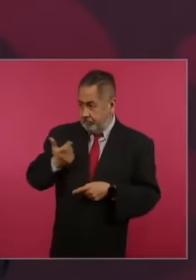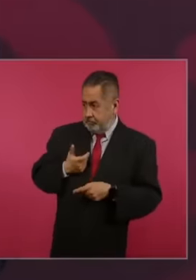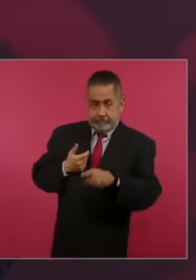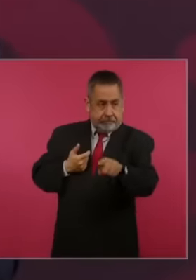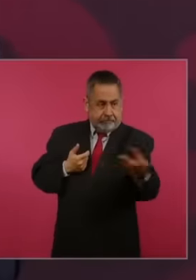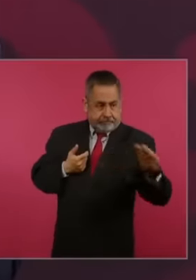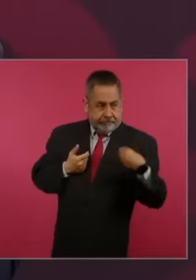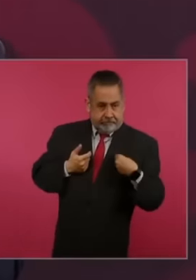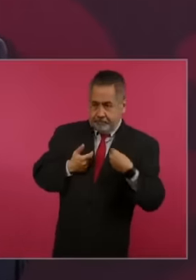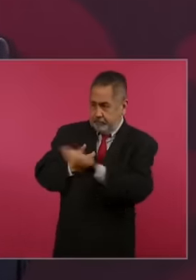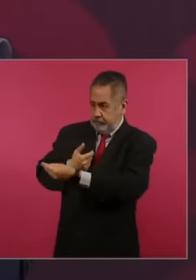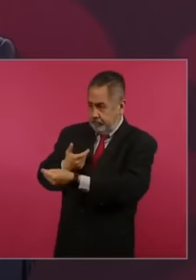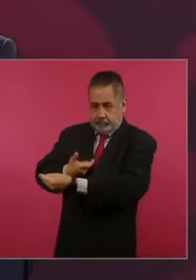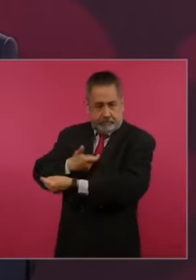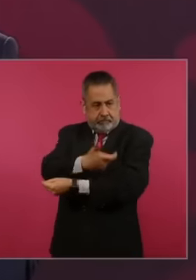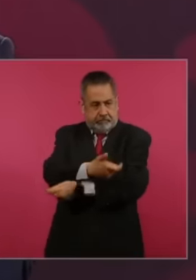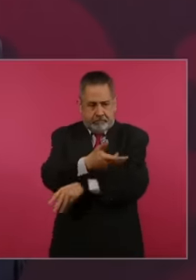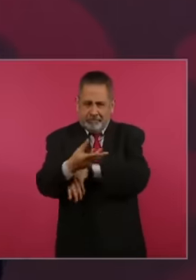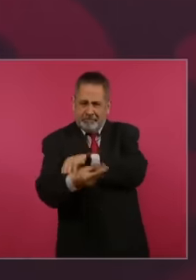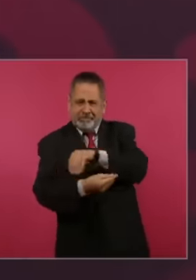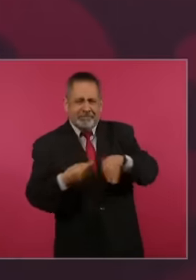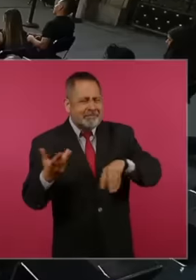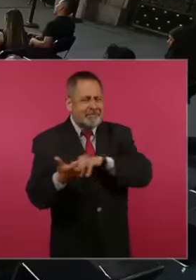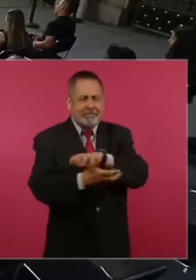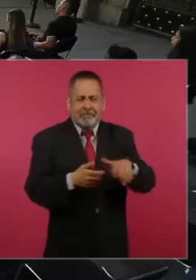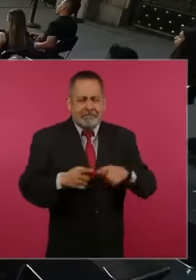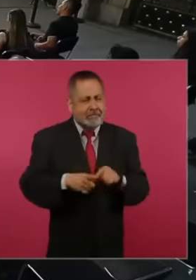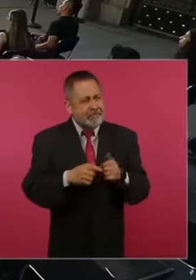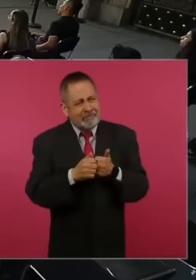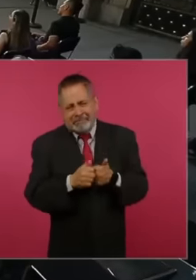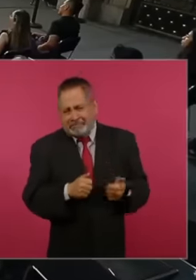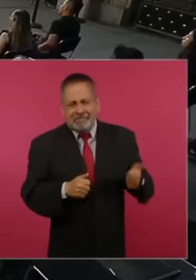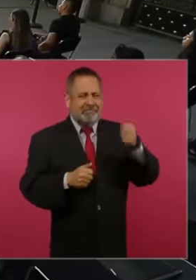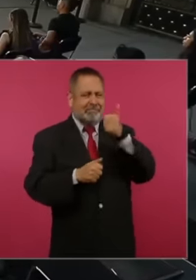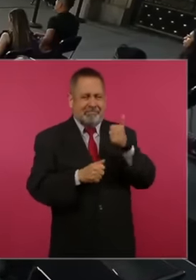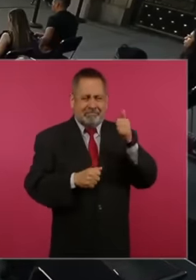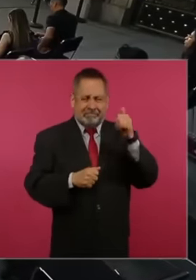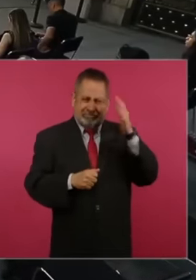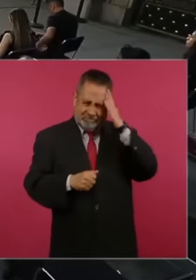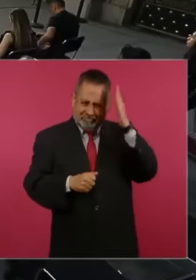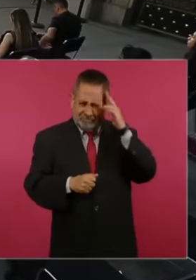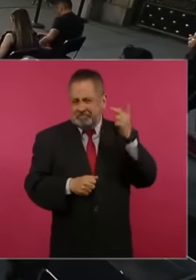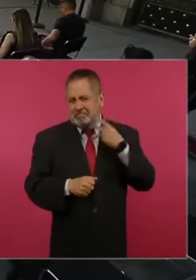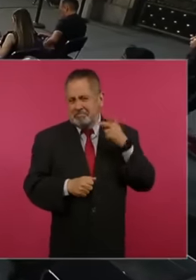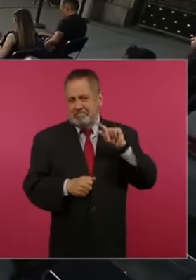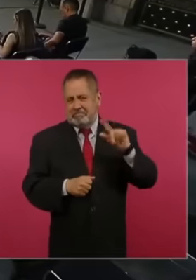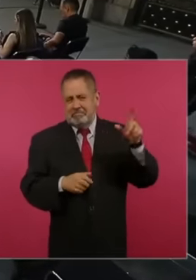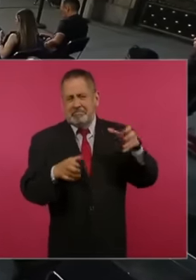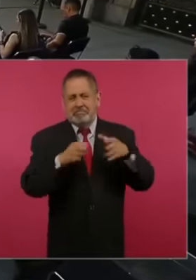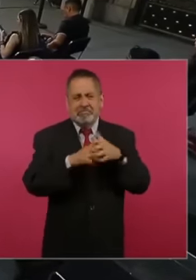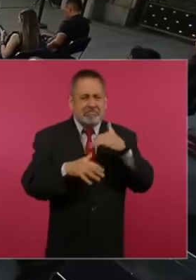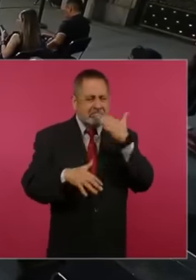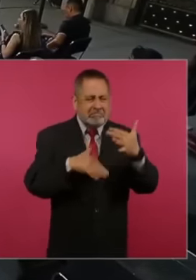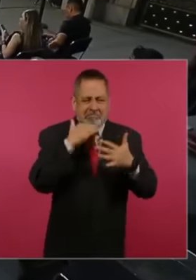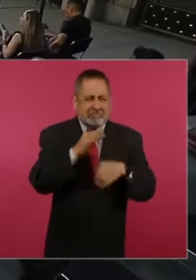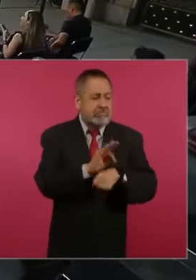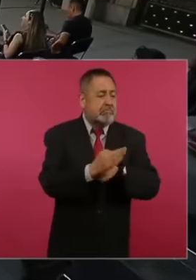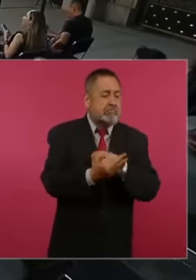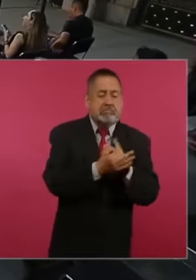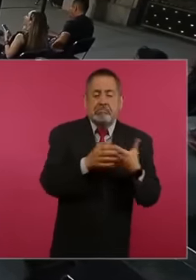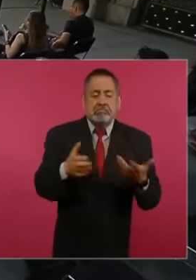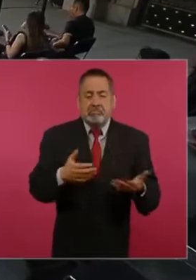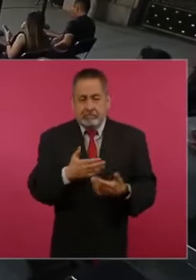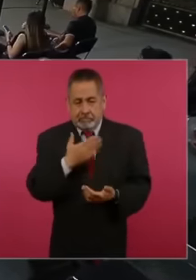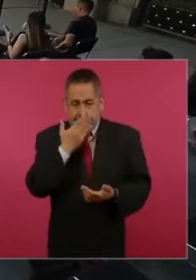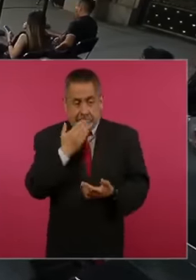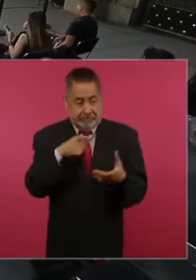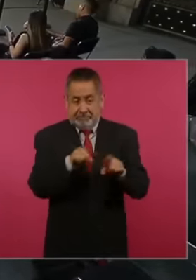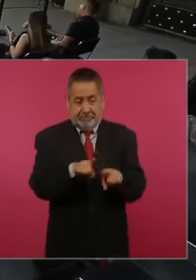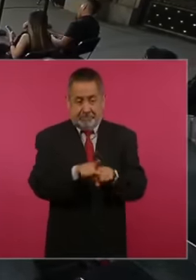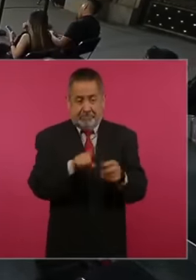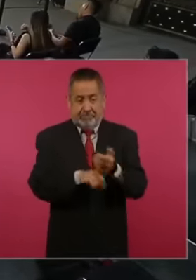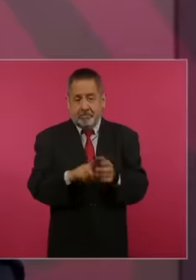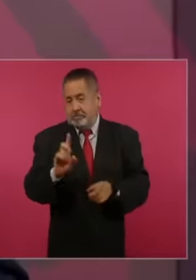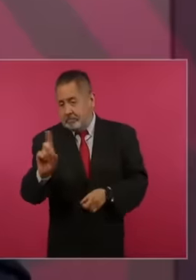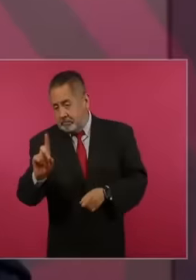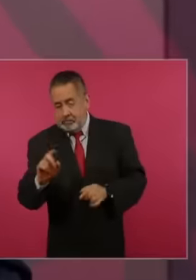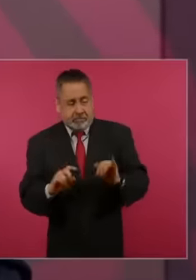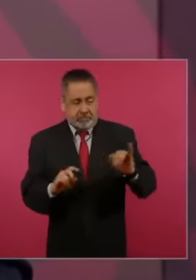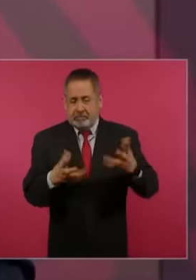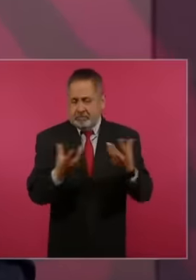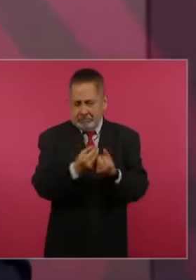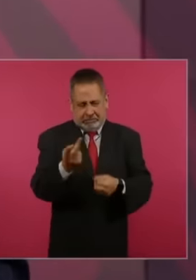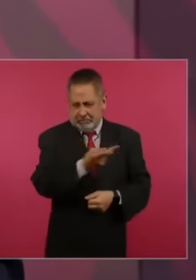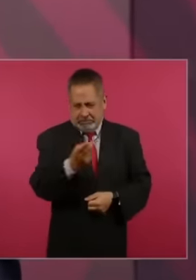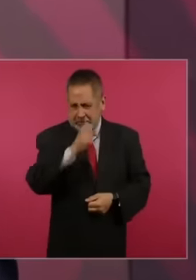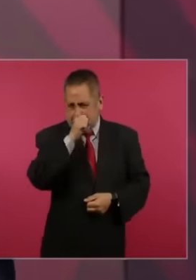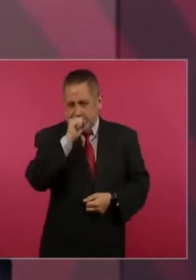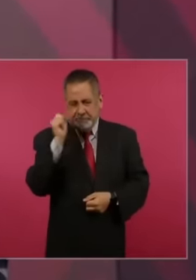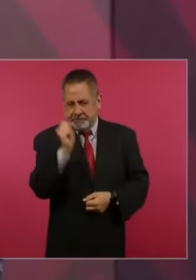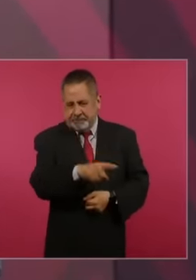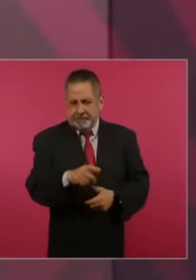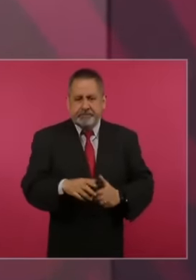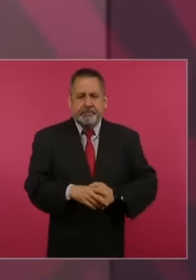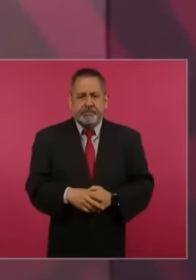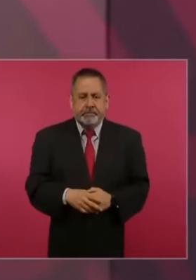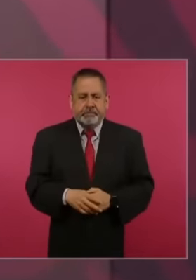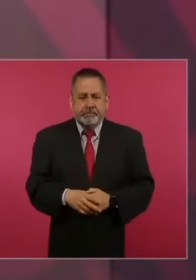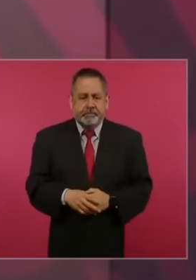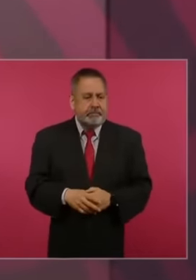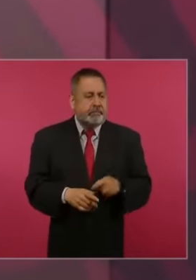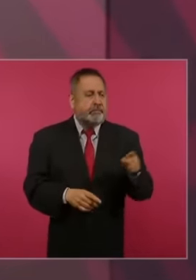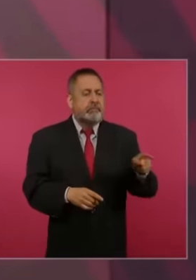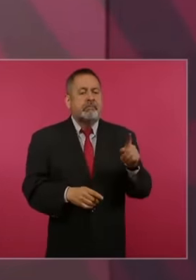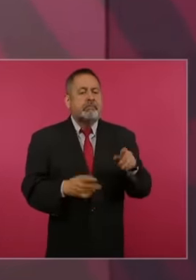top to politicians from the right and the left, they end up working